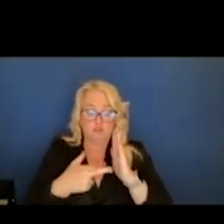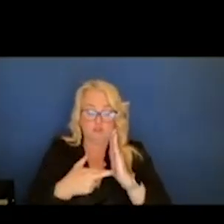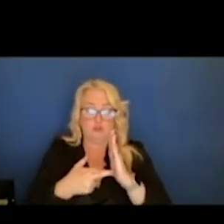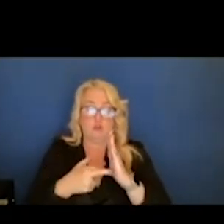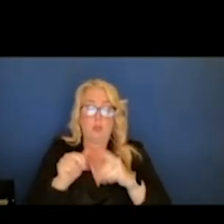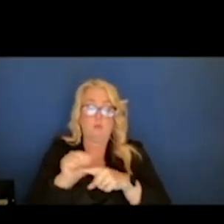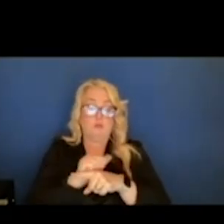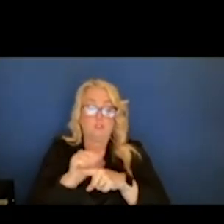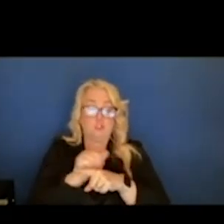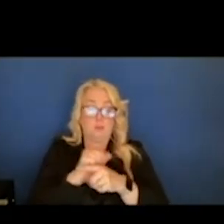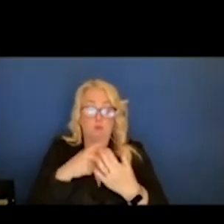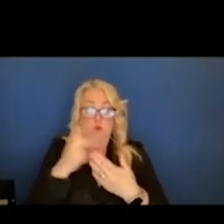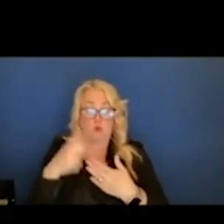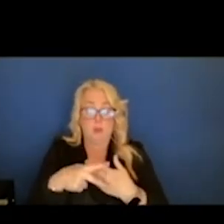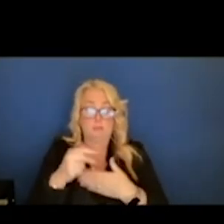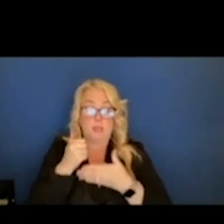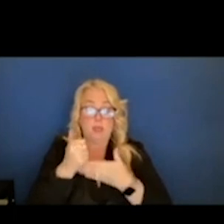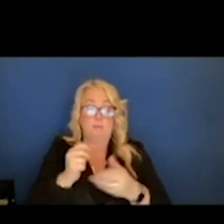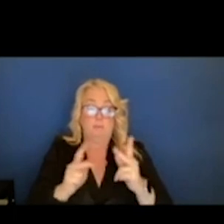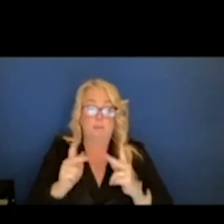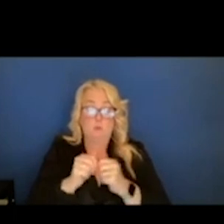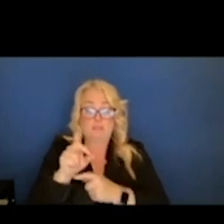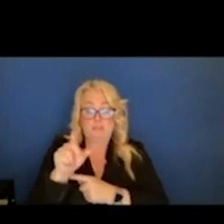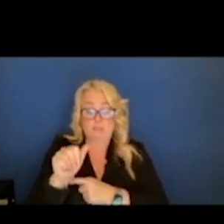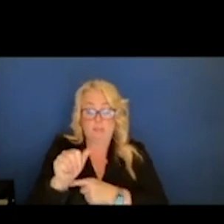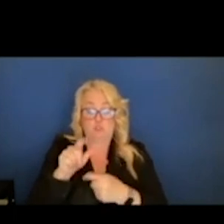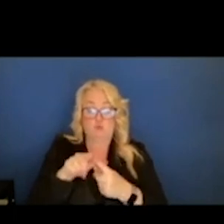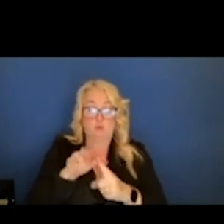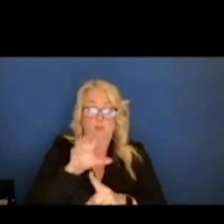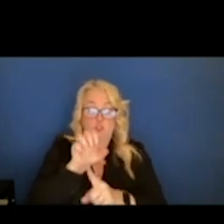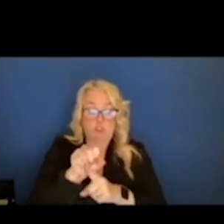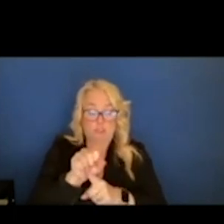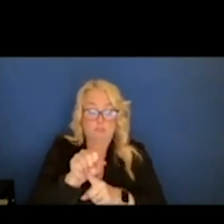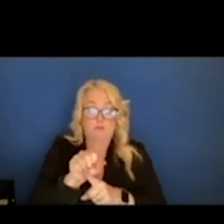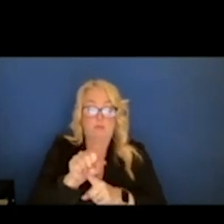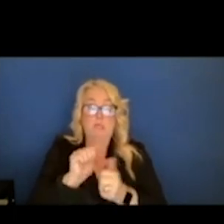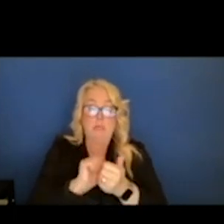programs to help people with disabilities obtain competitive integrated employment